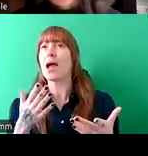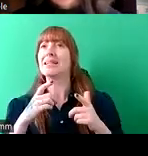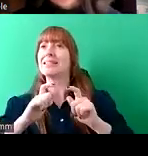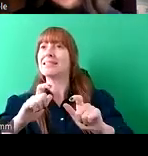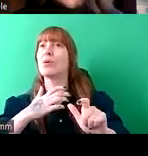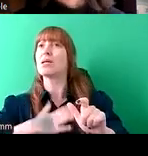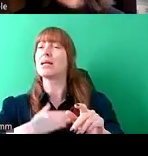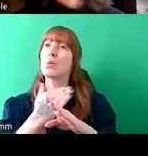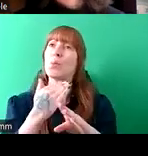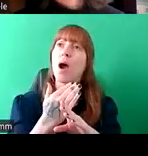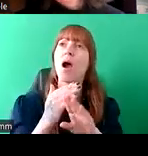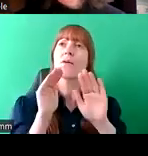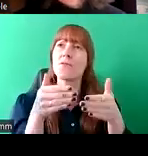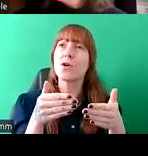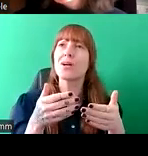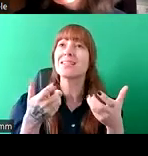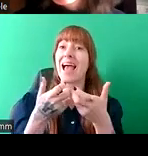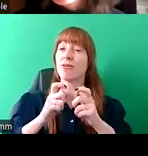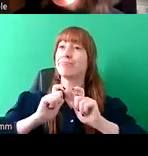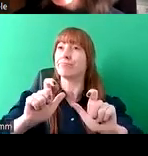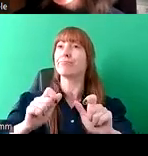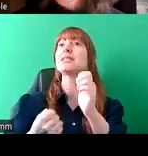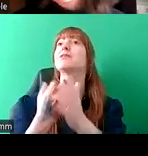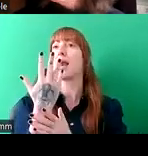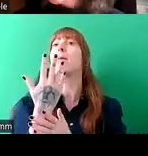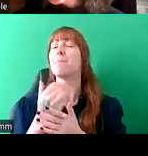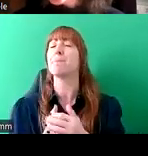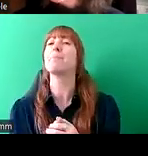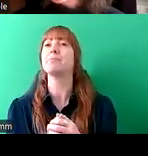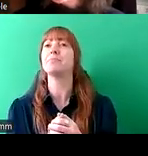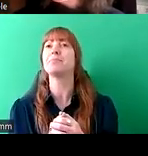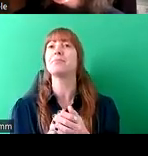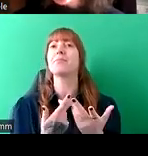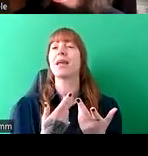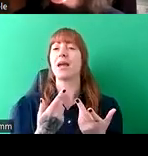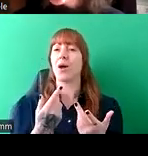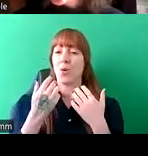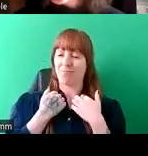and how we can keep developing. We do see ourselves as change makers but we also are